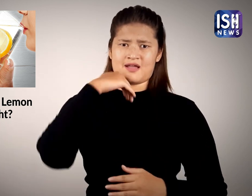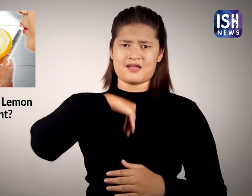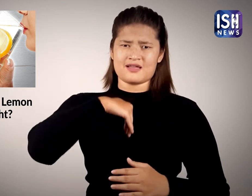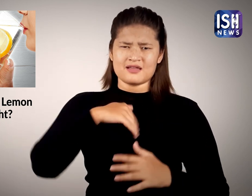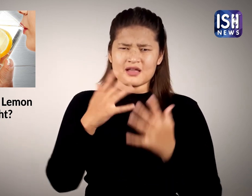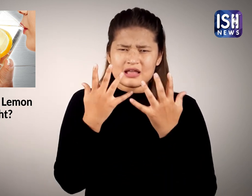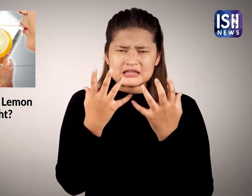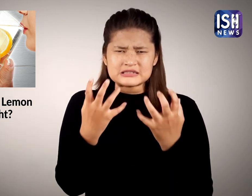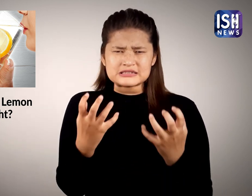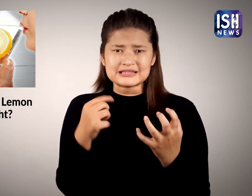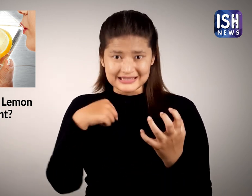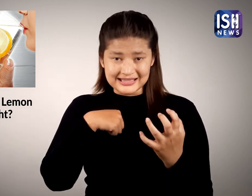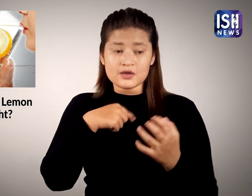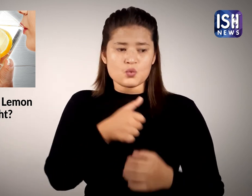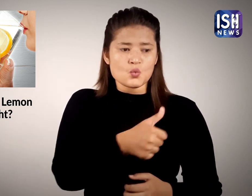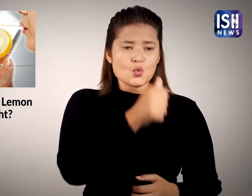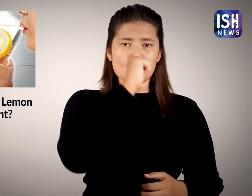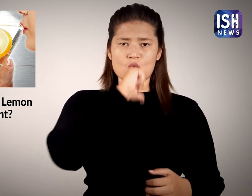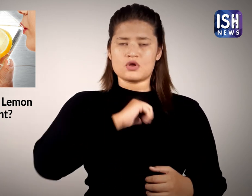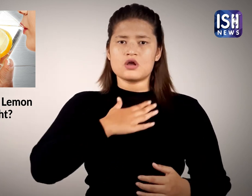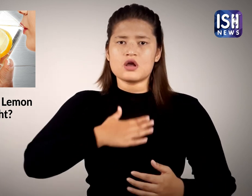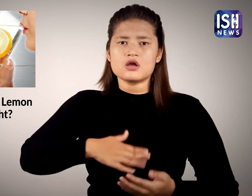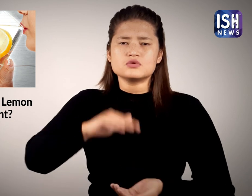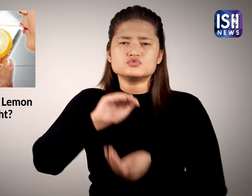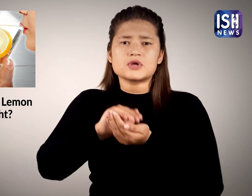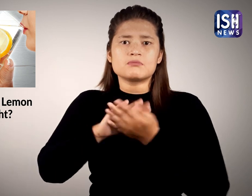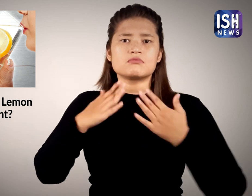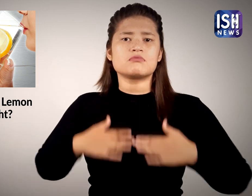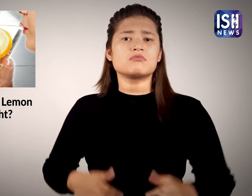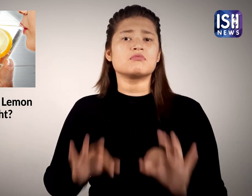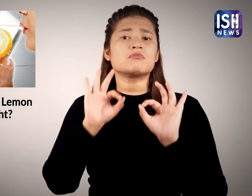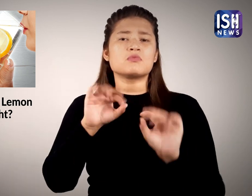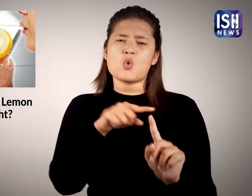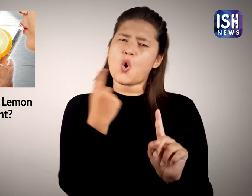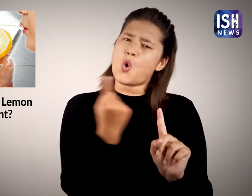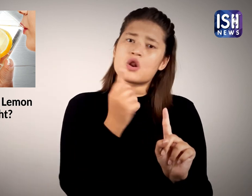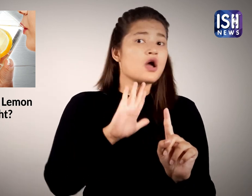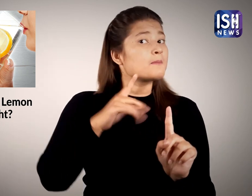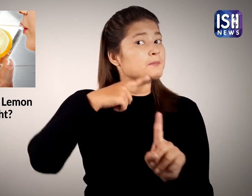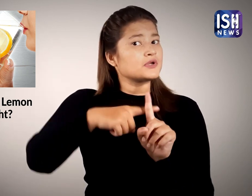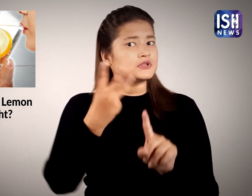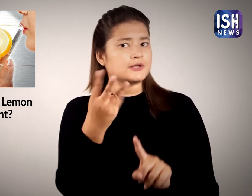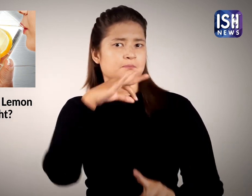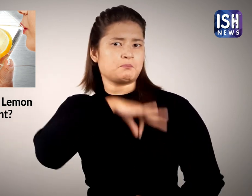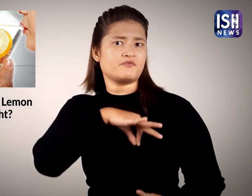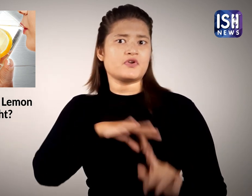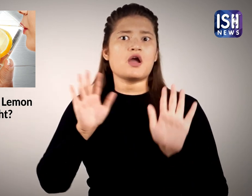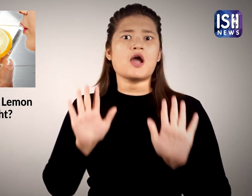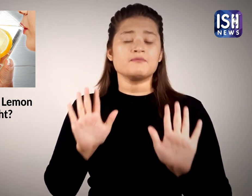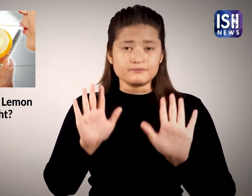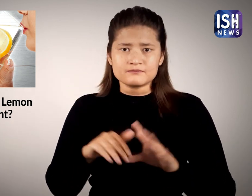Not only does it keep you hydrated, but it also has 3 other benefits.